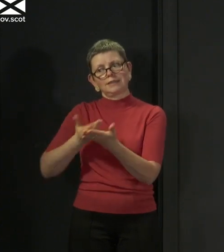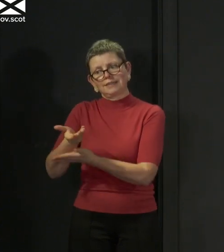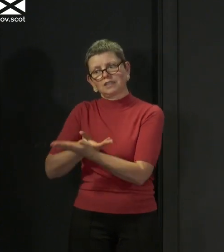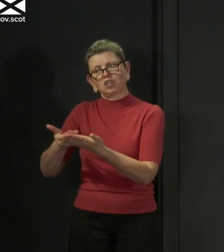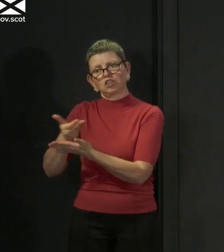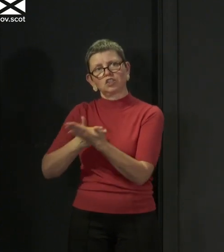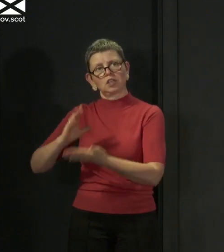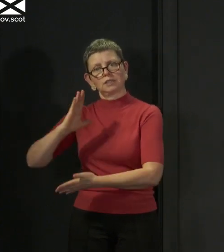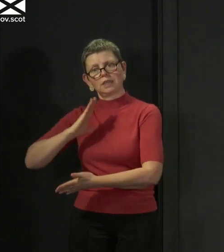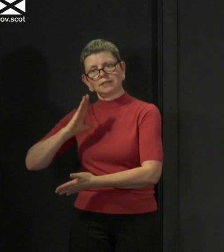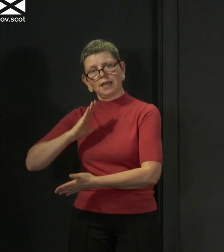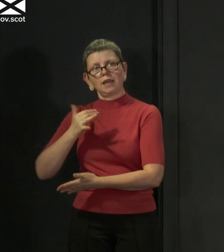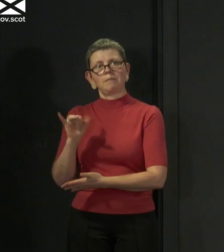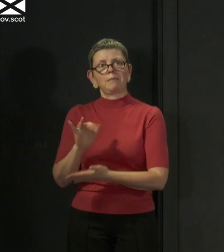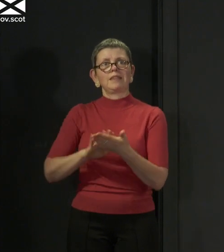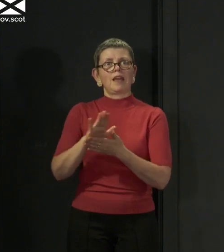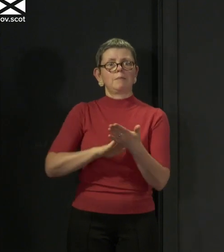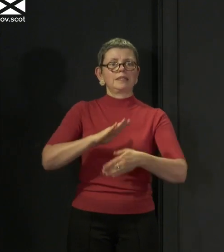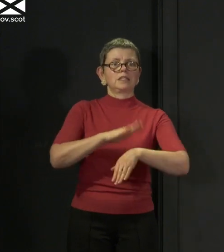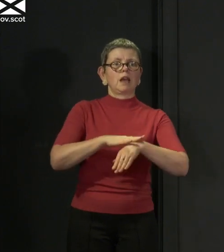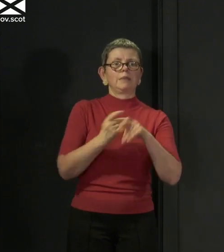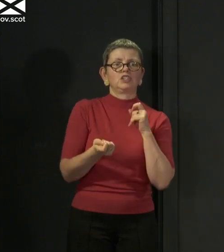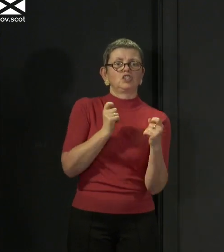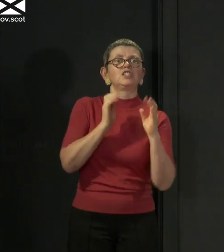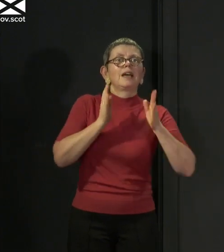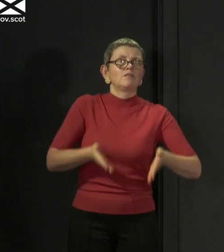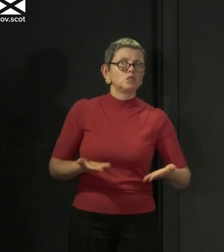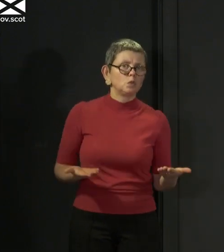a change the timing of this briefing, but we will make sure information is relayed through